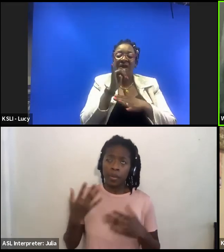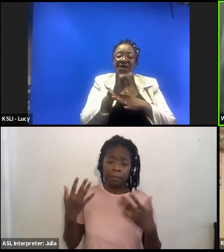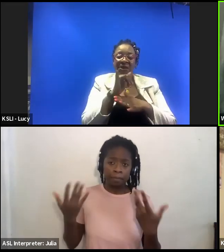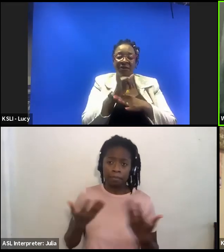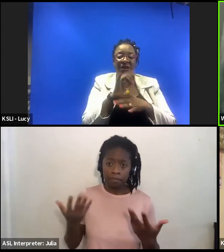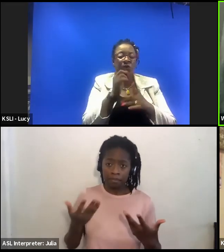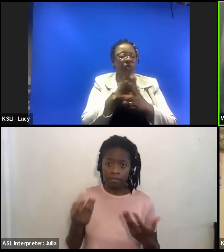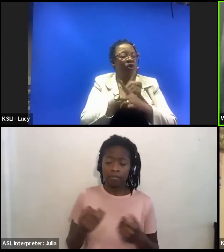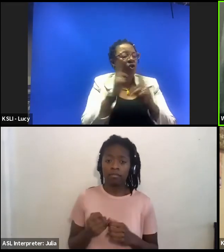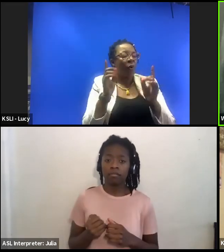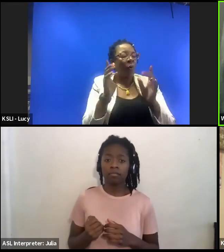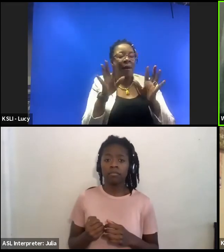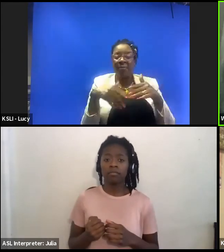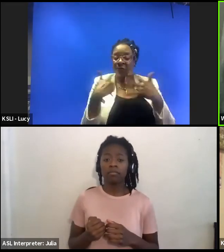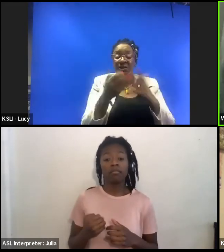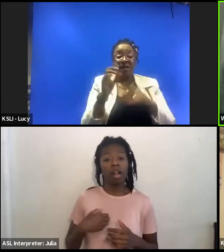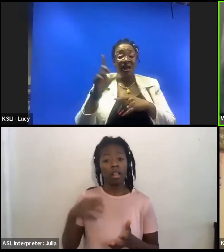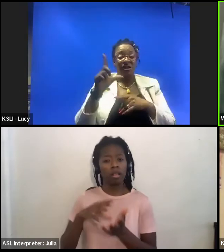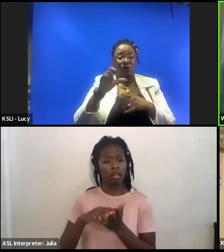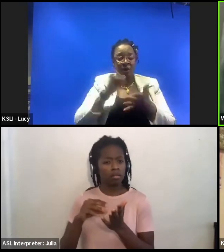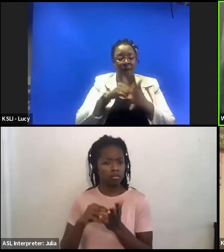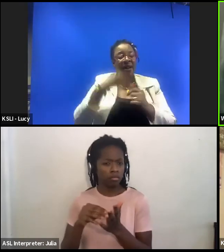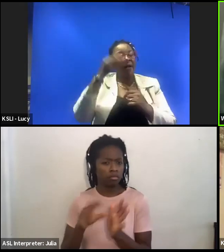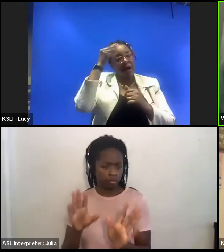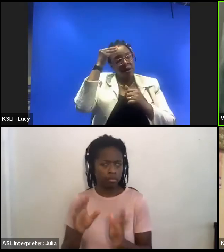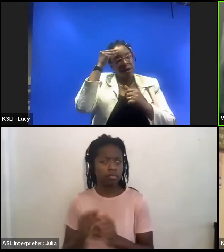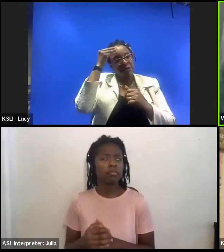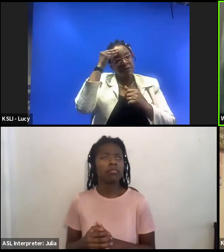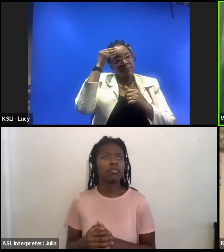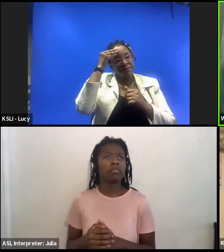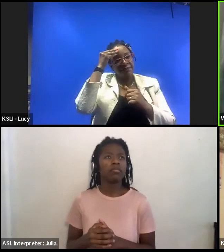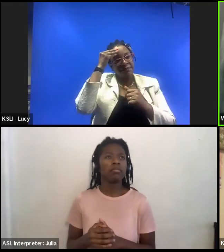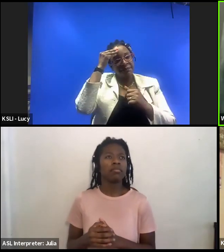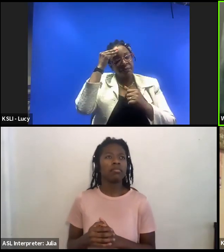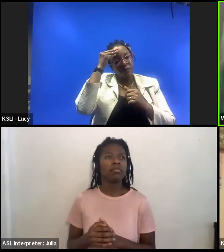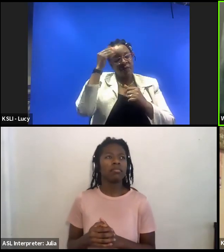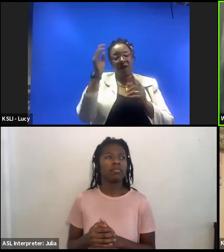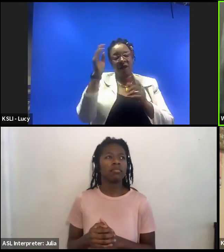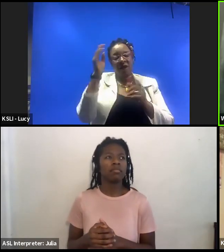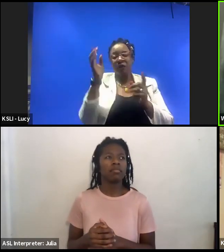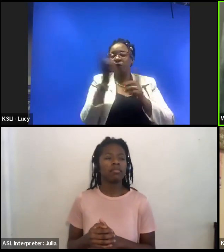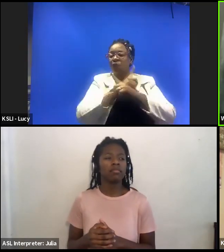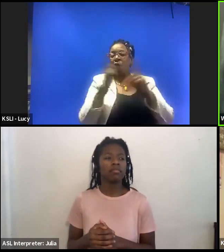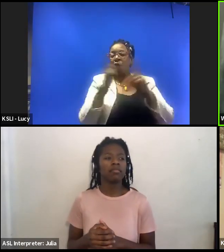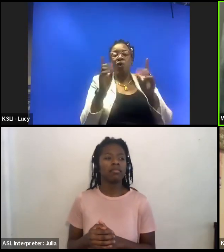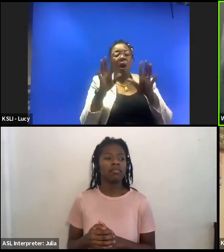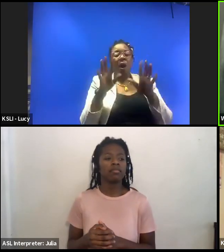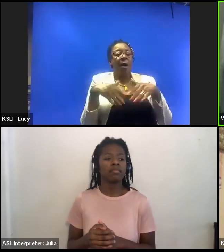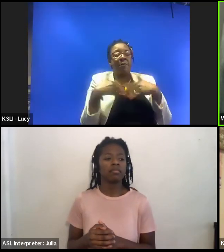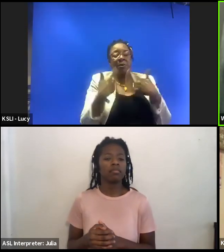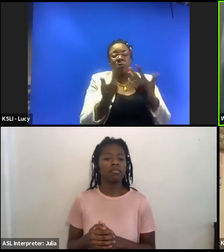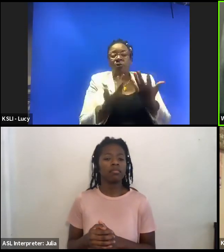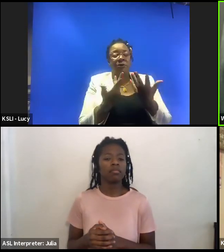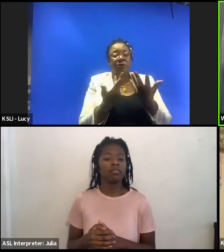The lesson that I learned and I took home with me, was it wasn't about the show by the end of the day.